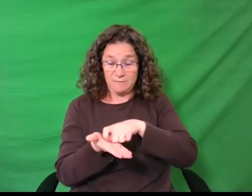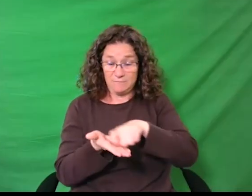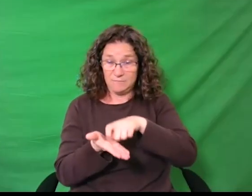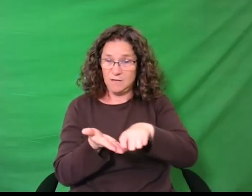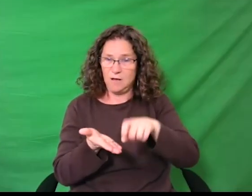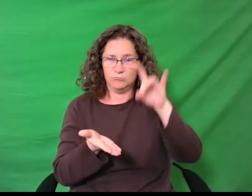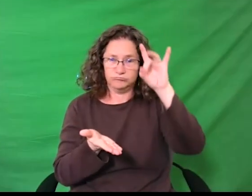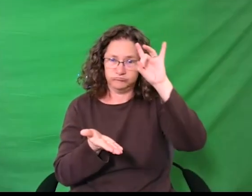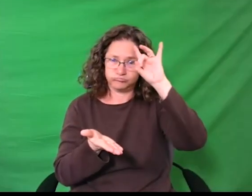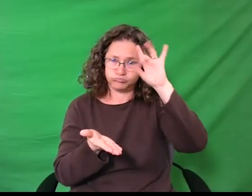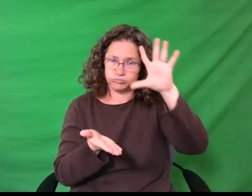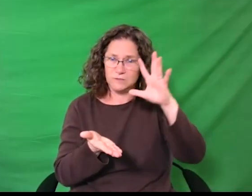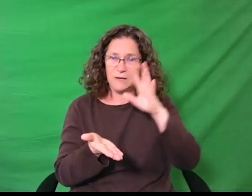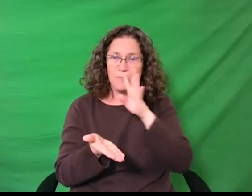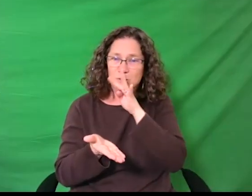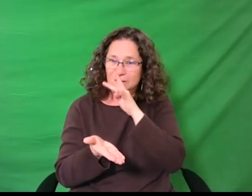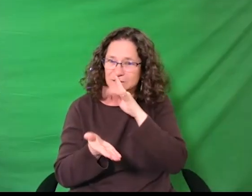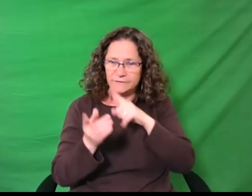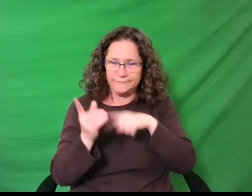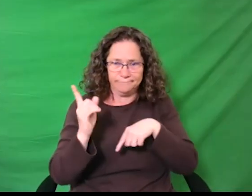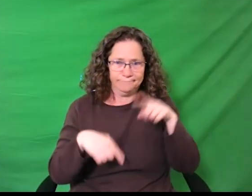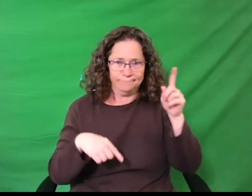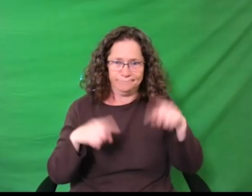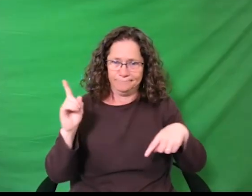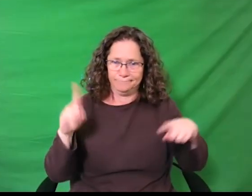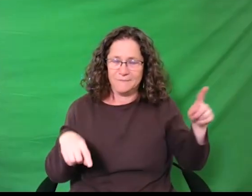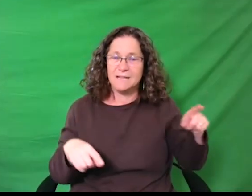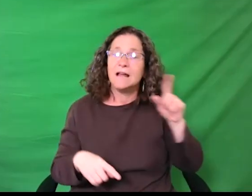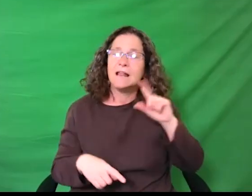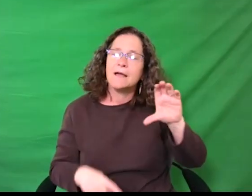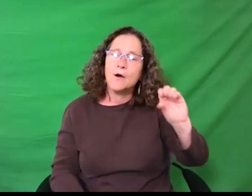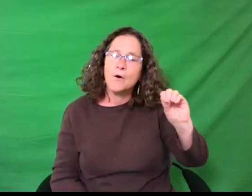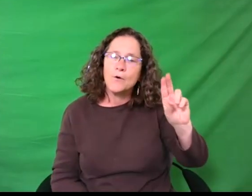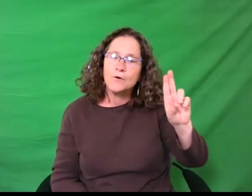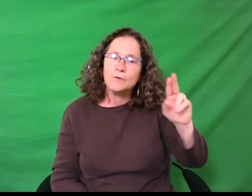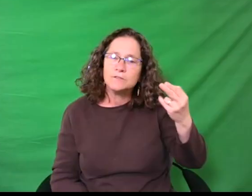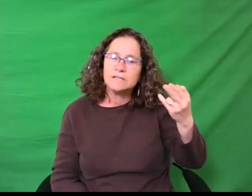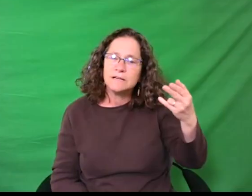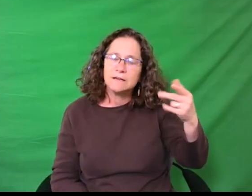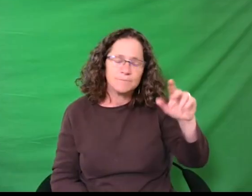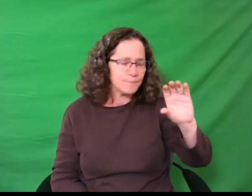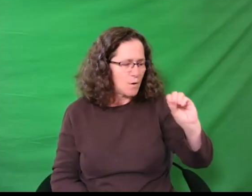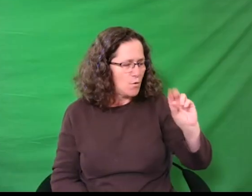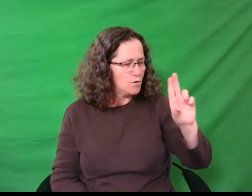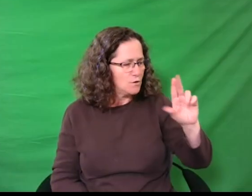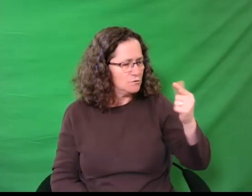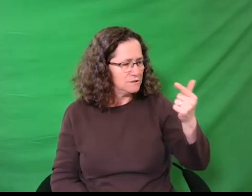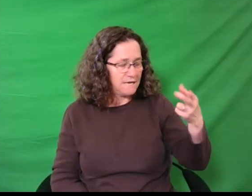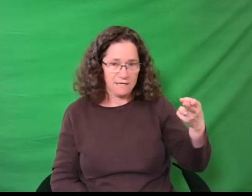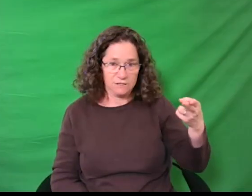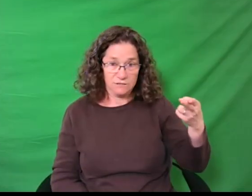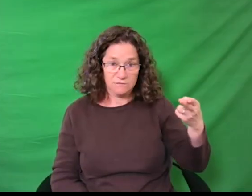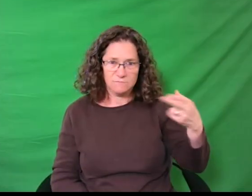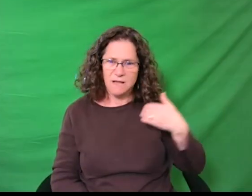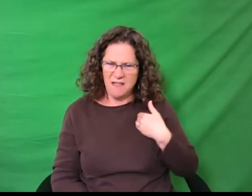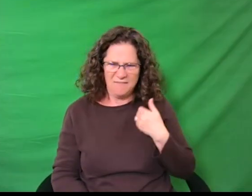Think about the sequence, the letters O, U, G, H. We pronounce those a lot of different ways in English.